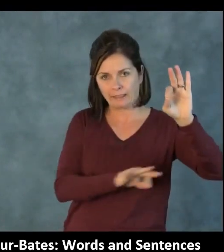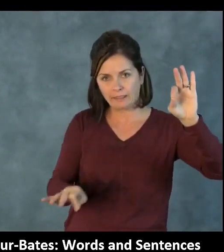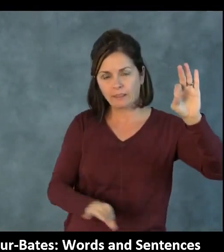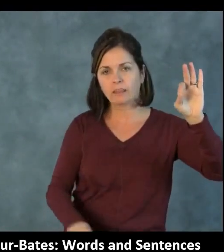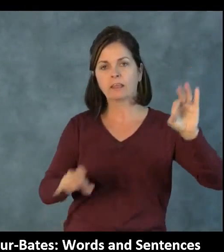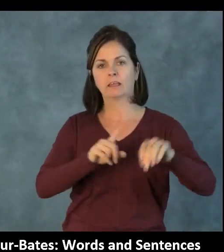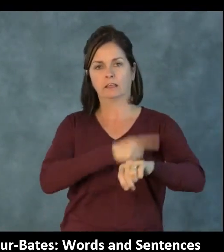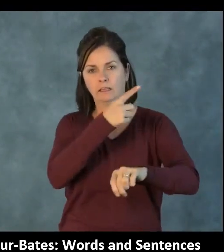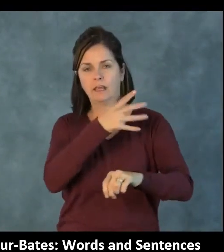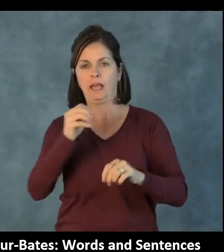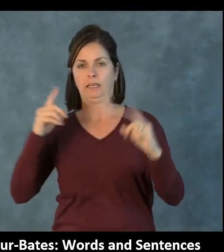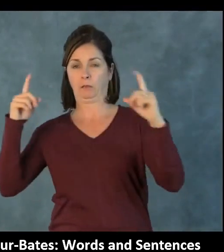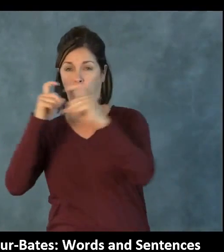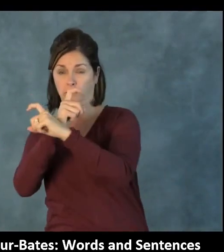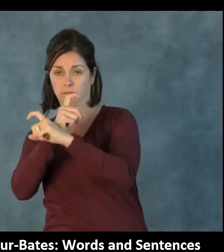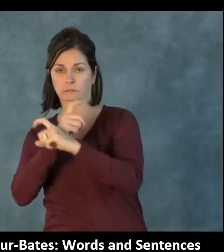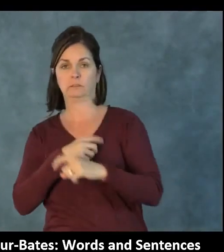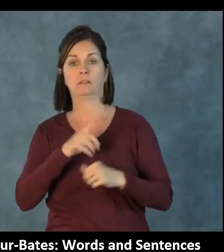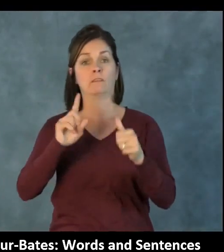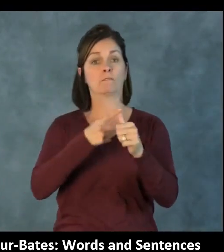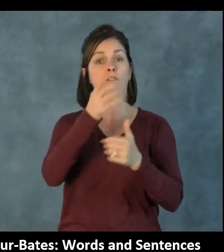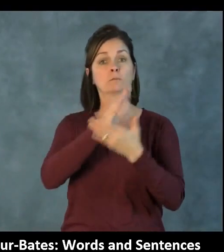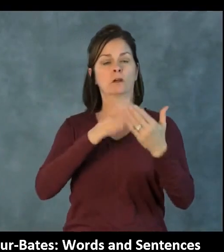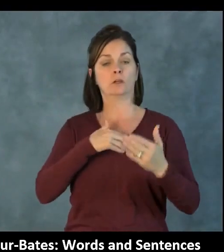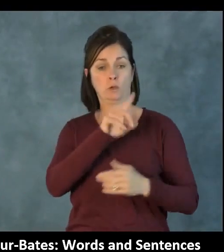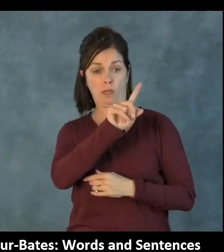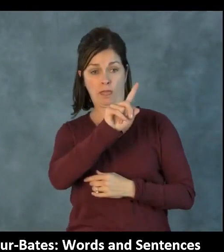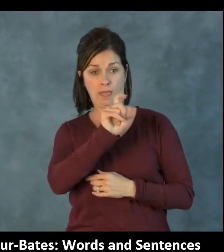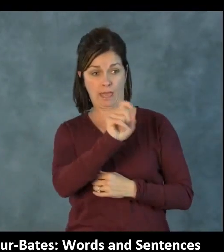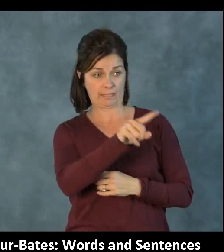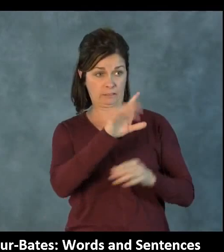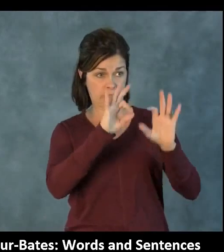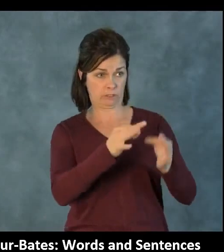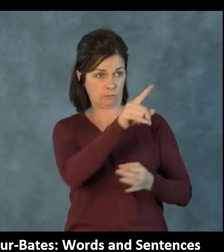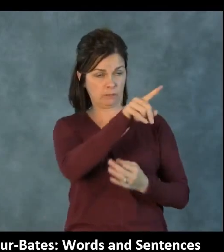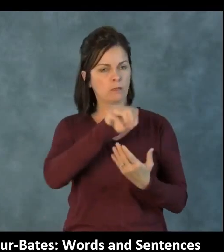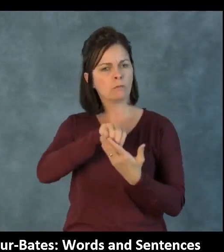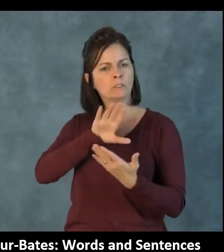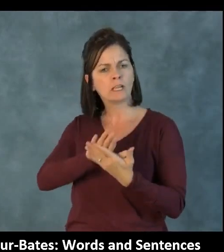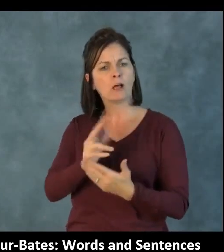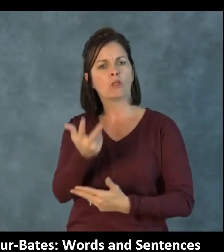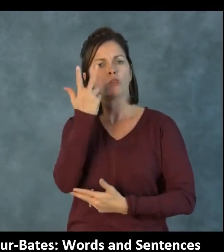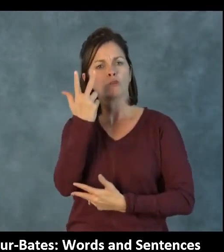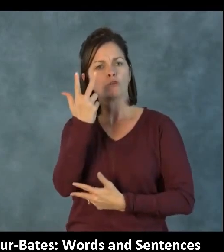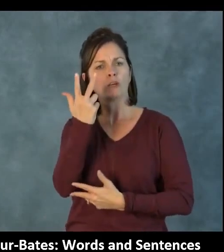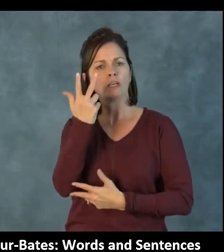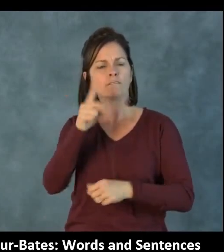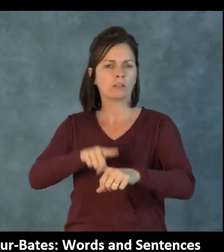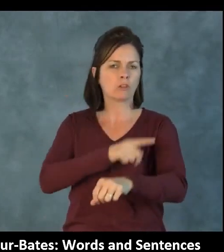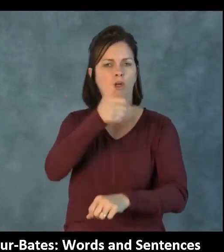In the first item, you ask the family to jot down three of the longest sentences, that they've heard